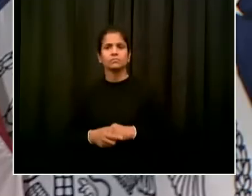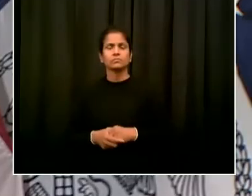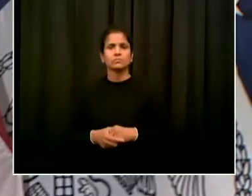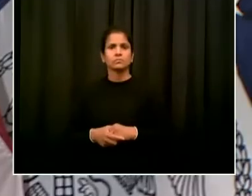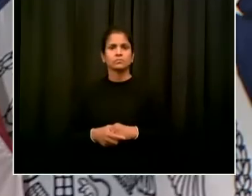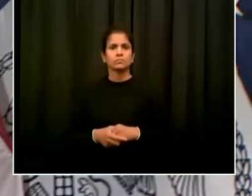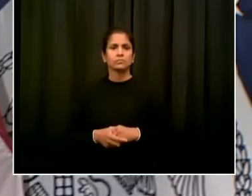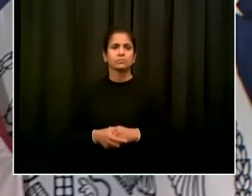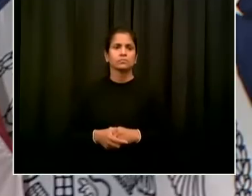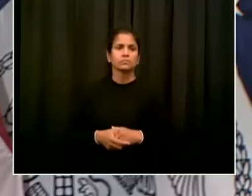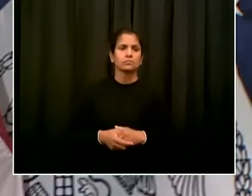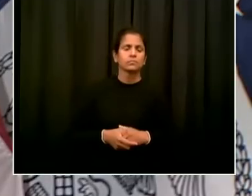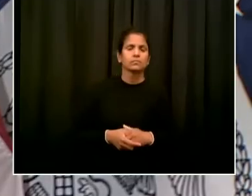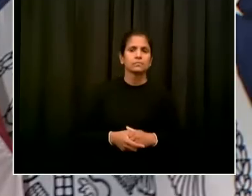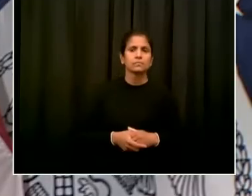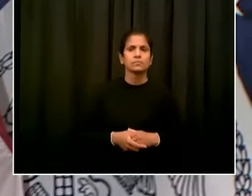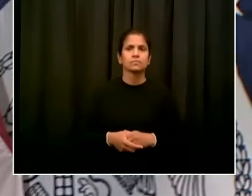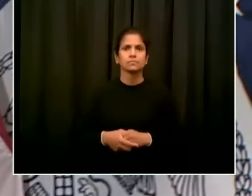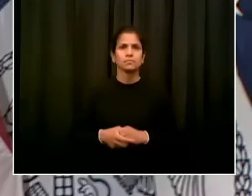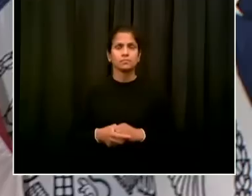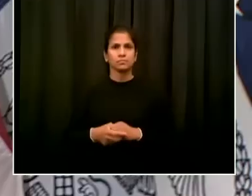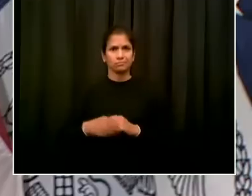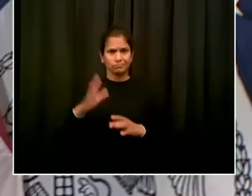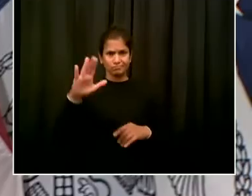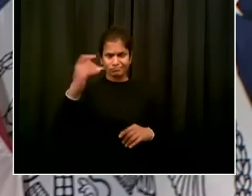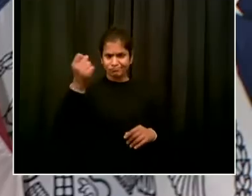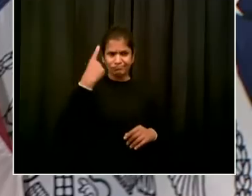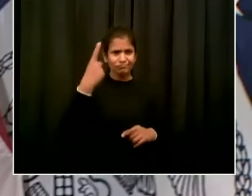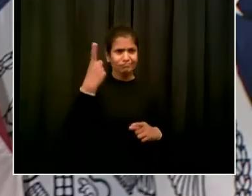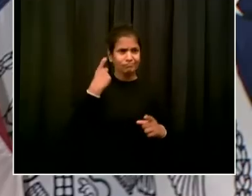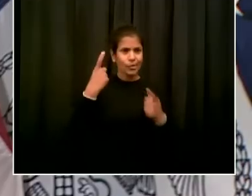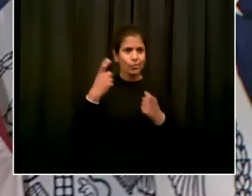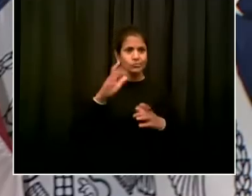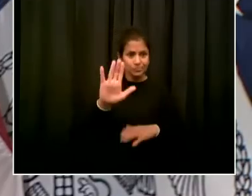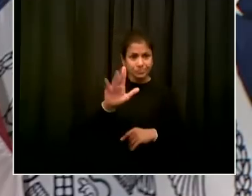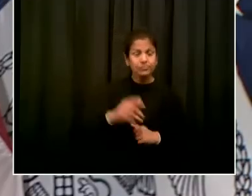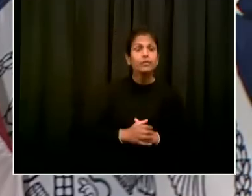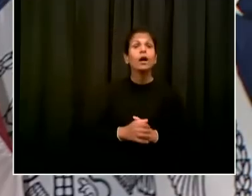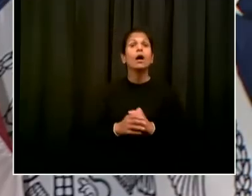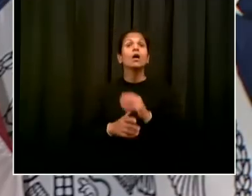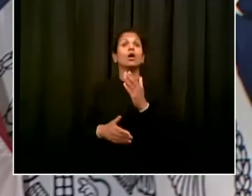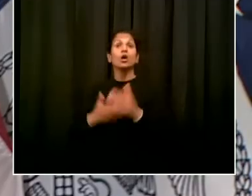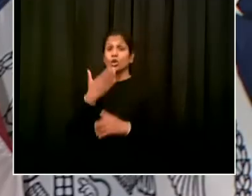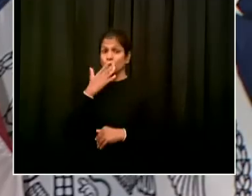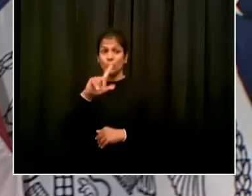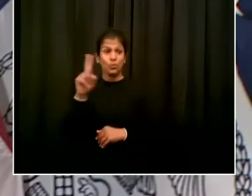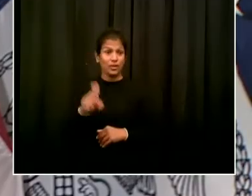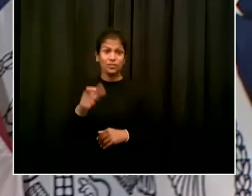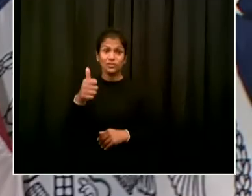THAT IS A VERY GOOD QUESTION. THIS IS SOMETHING WE'RR E GOII NGTTO HAVE TO SORT OUT. OBVIOUSLY, WE HAVE A NEW SITUATION HERE,